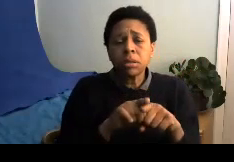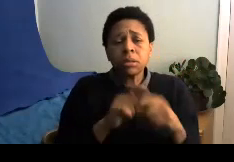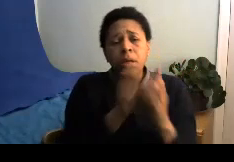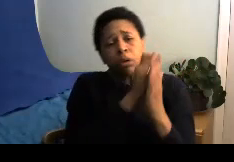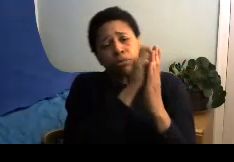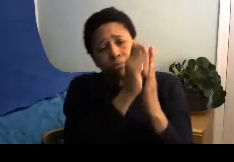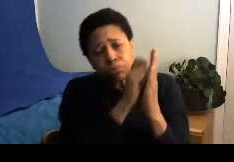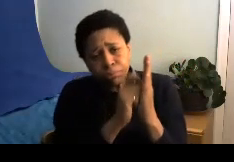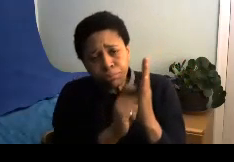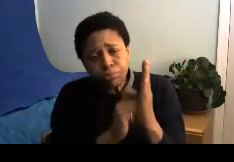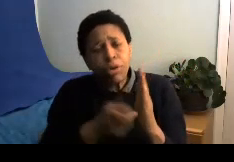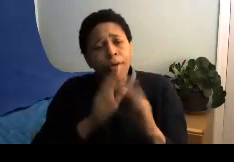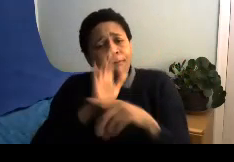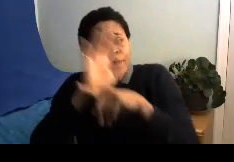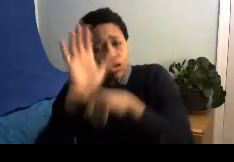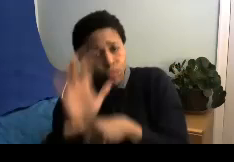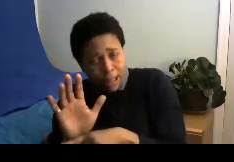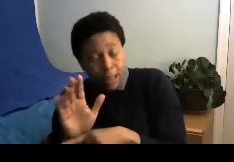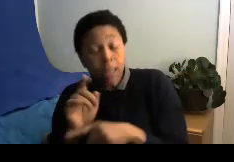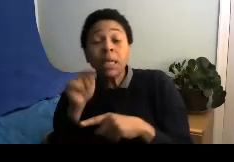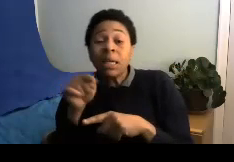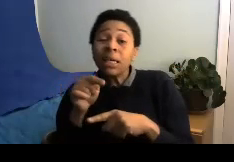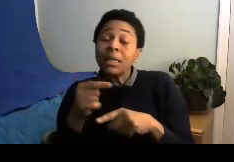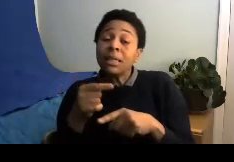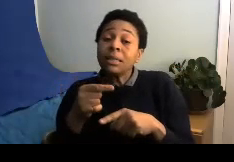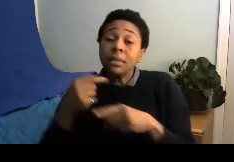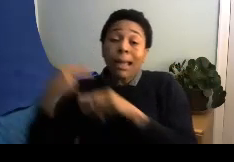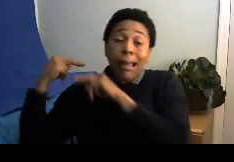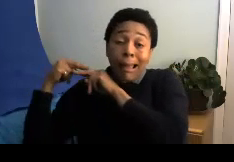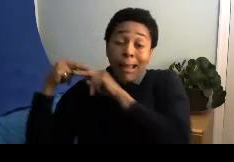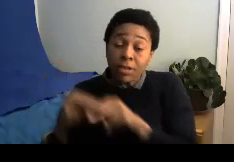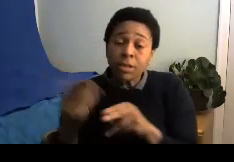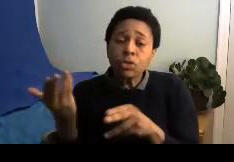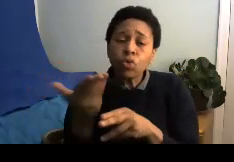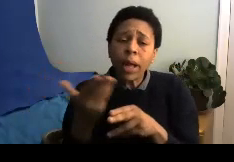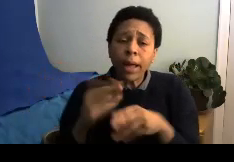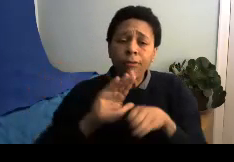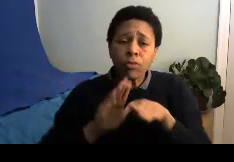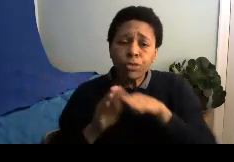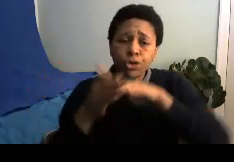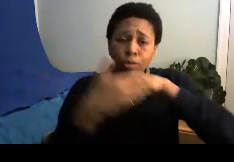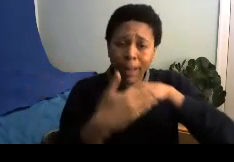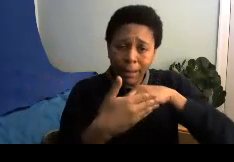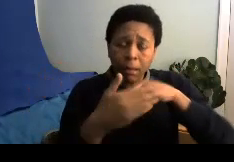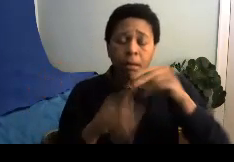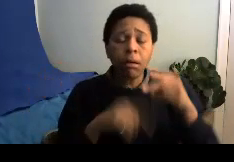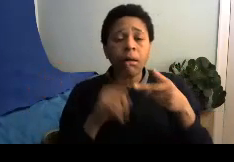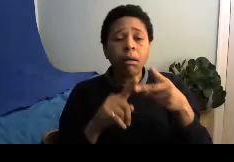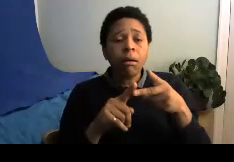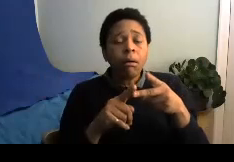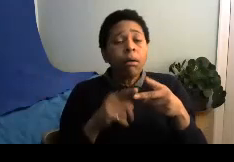heritage. He was born in 1982, and he was raised as a Jehovah's